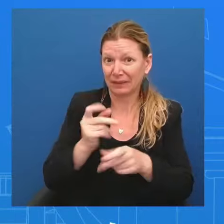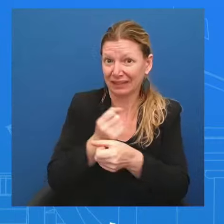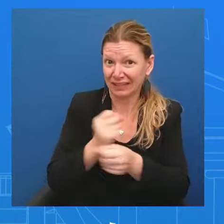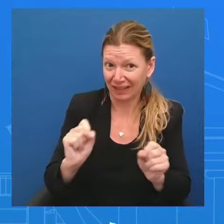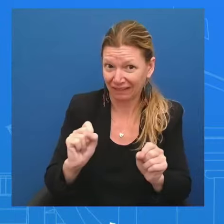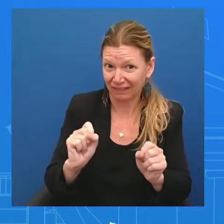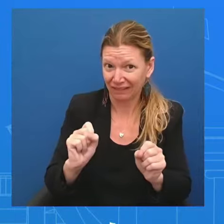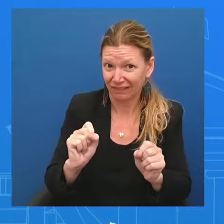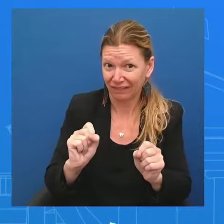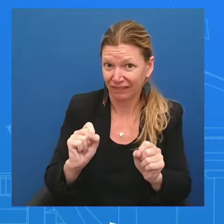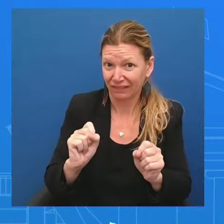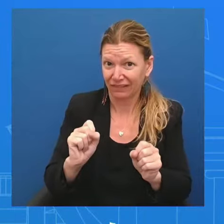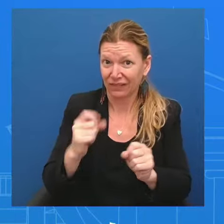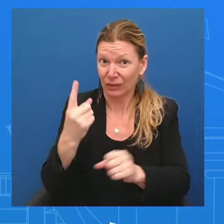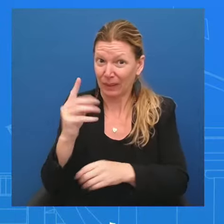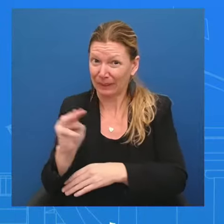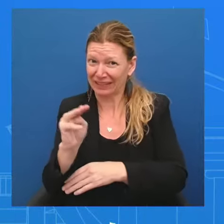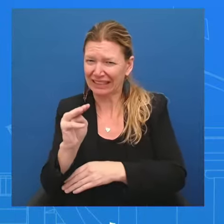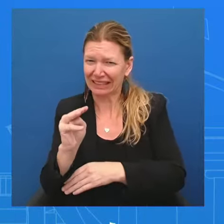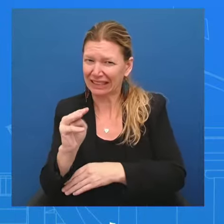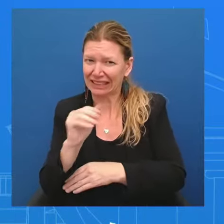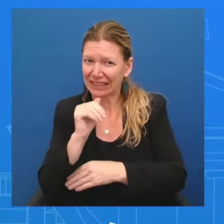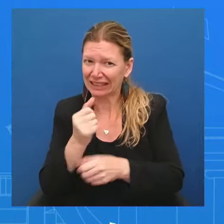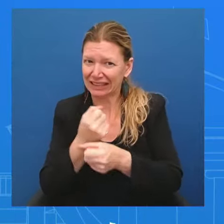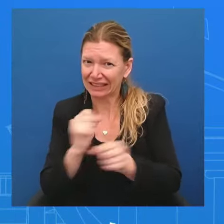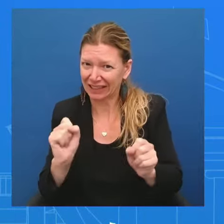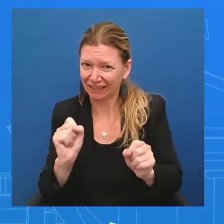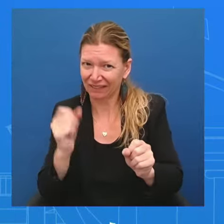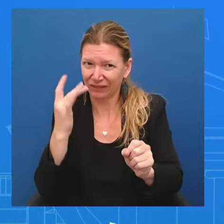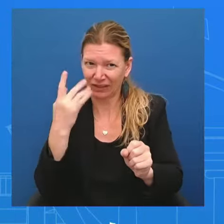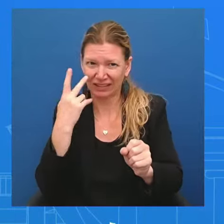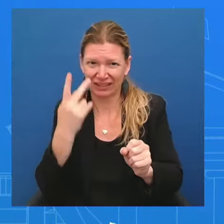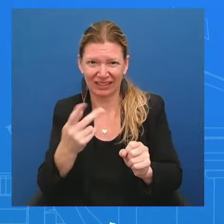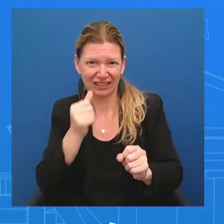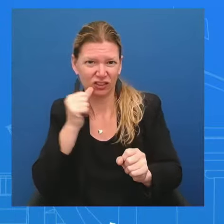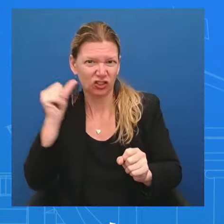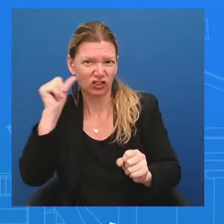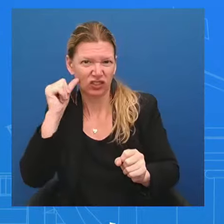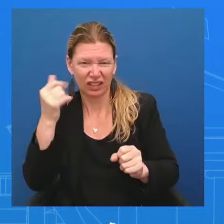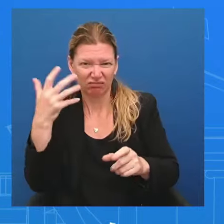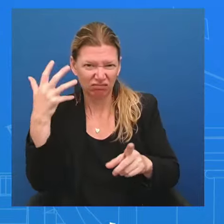Headless kids that you've seen in the pictures? Mr. Kirby: Yes, I have. The Press: And then now, the Israelis,